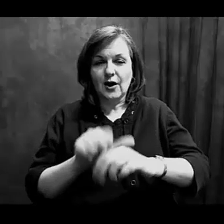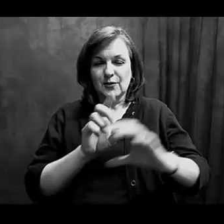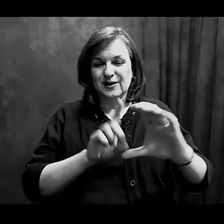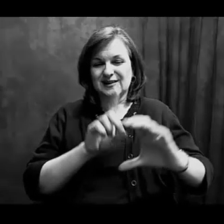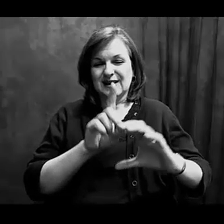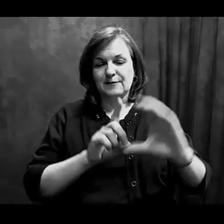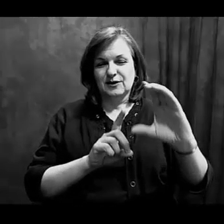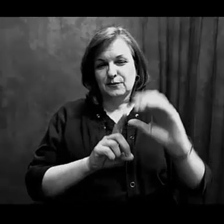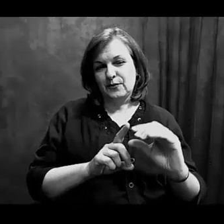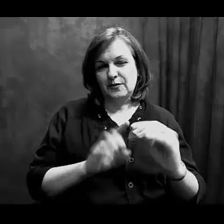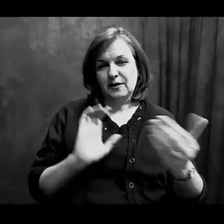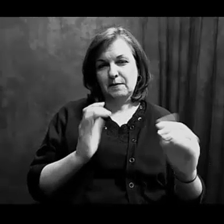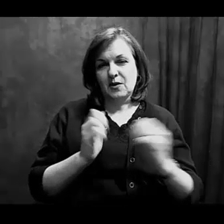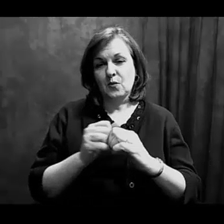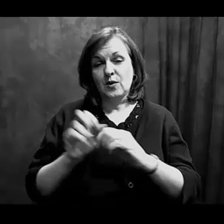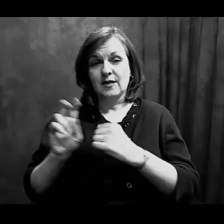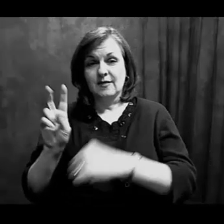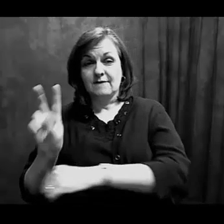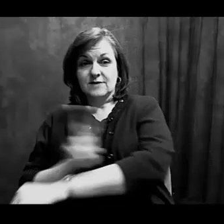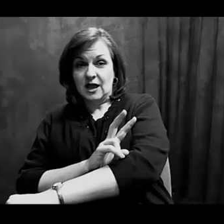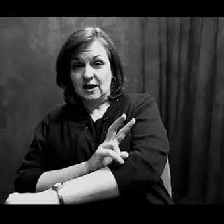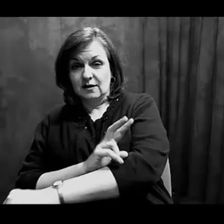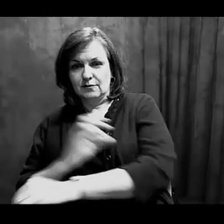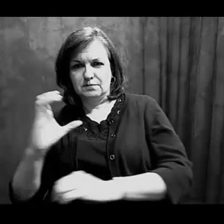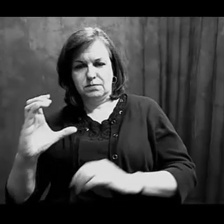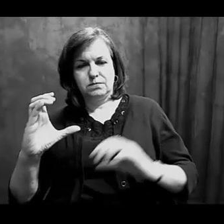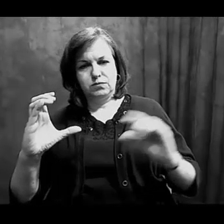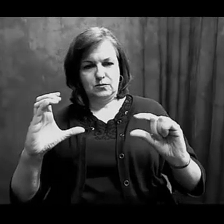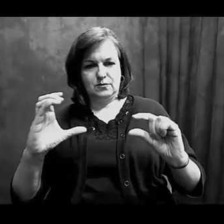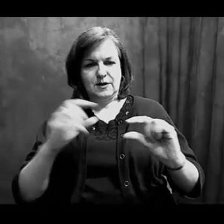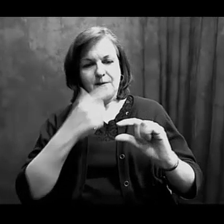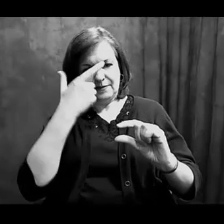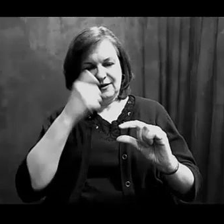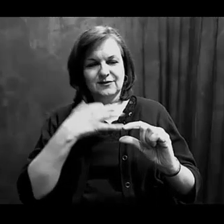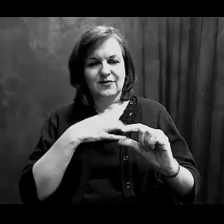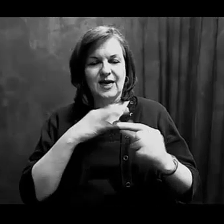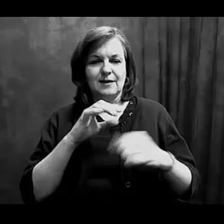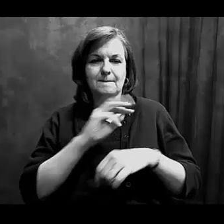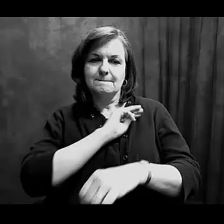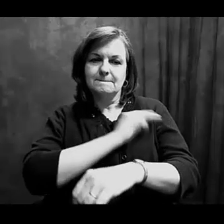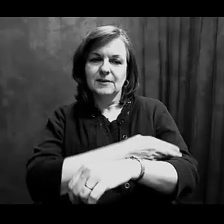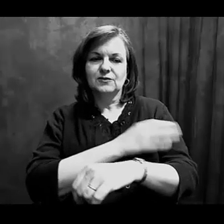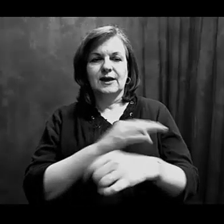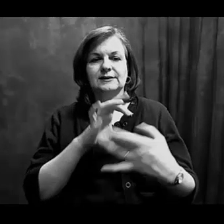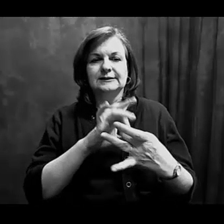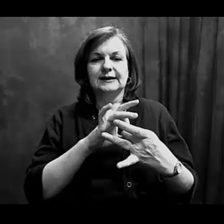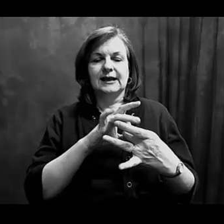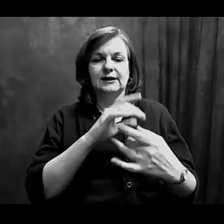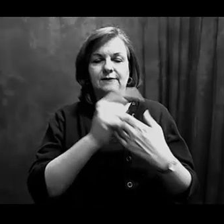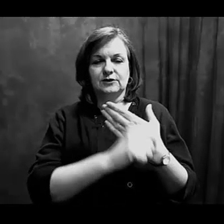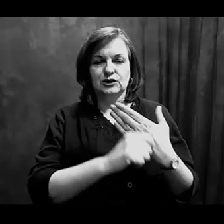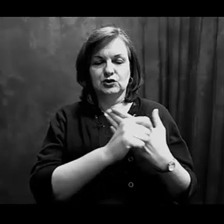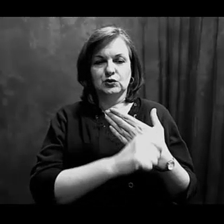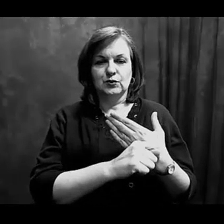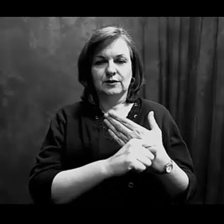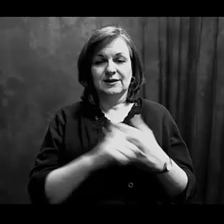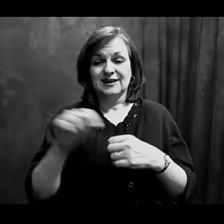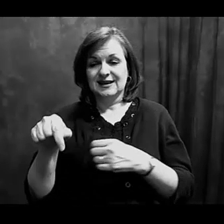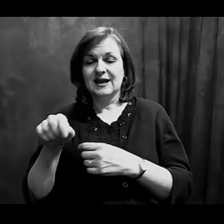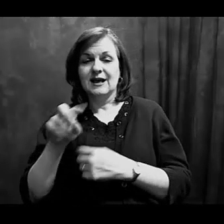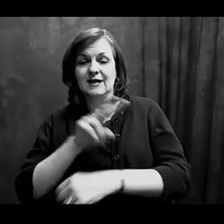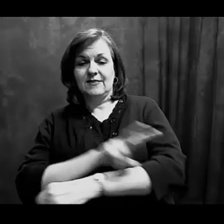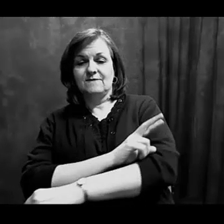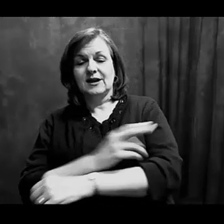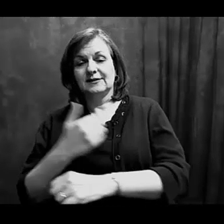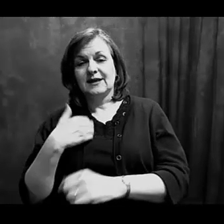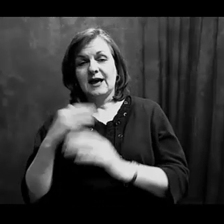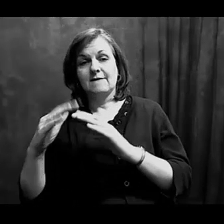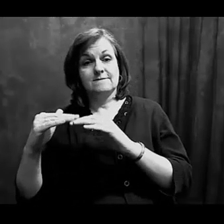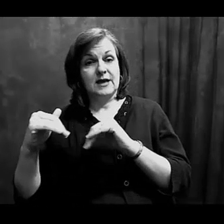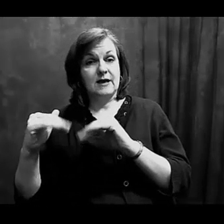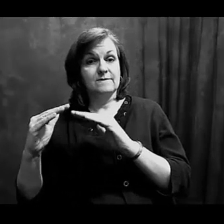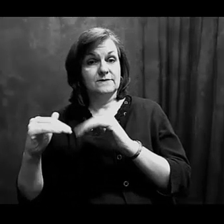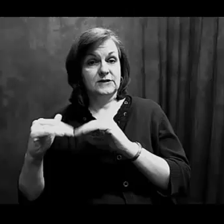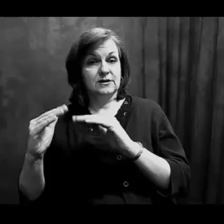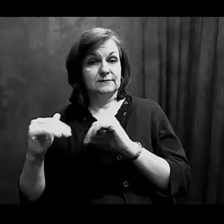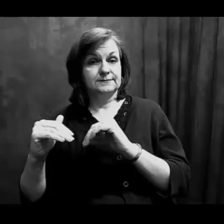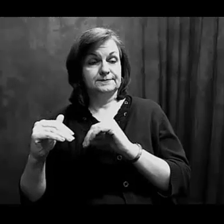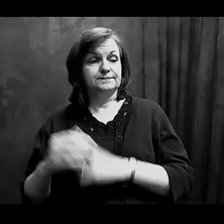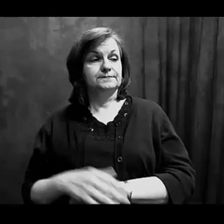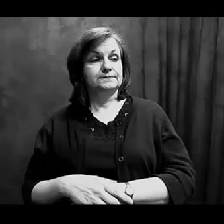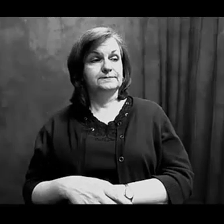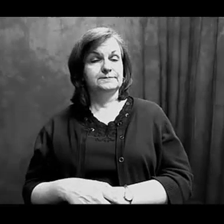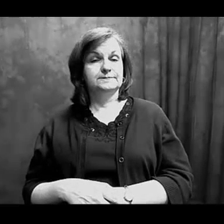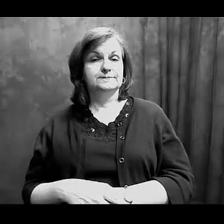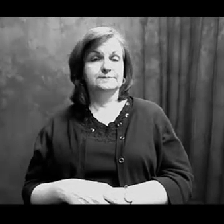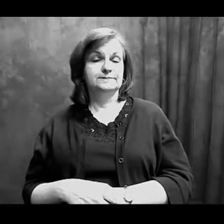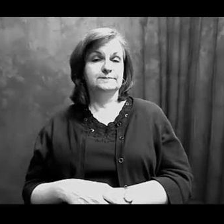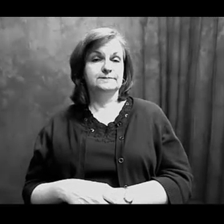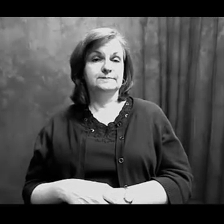that is because of all of this muscle tissue and all of this connective tissue the veins we said about the valves in the veins before